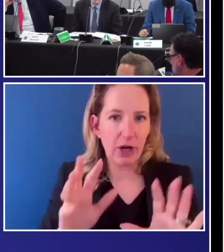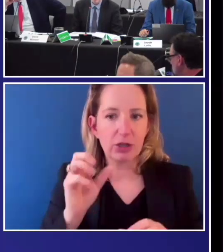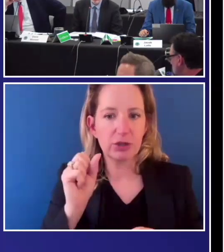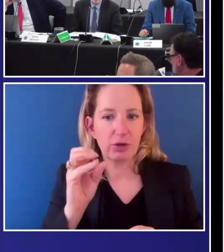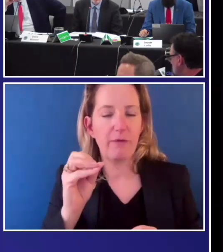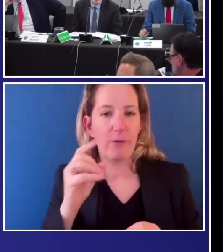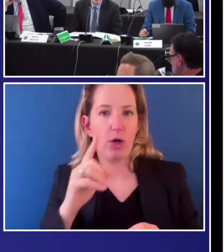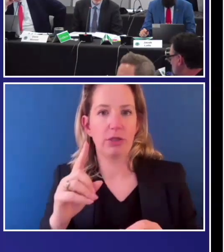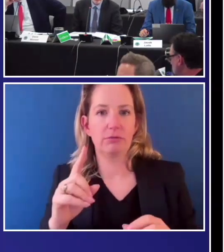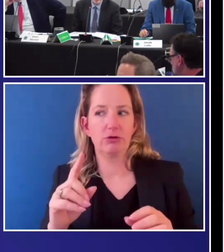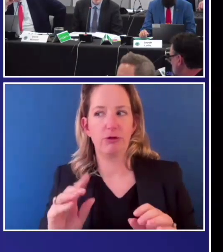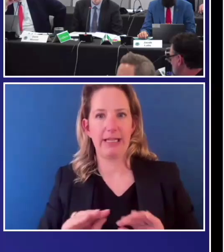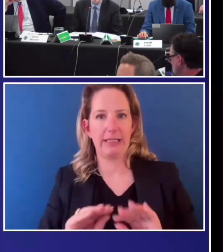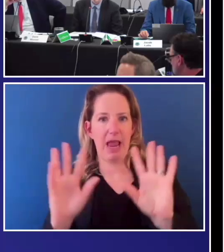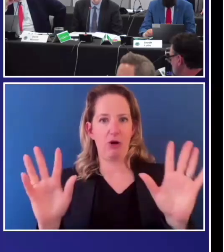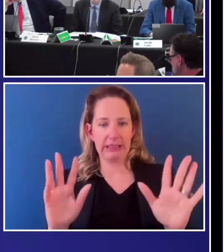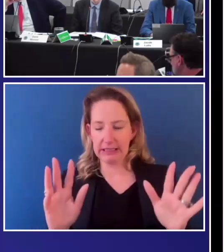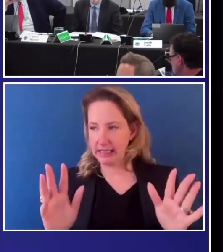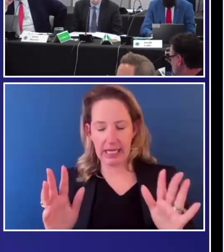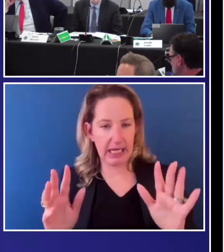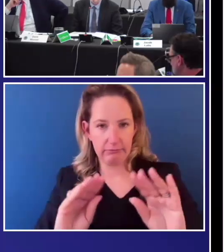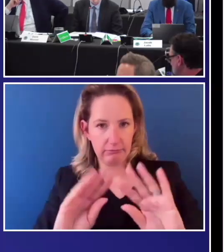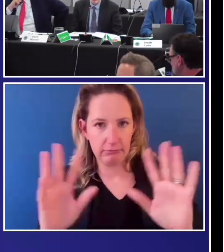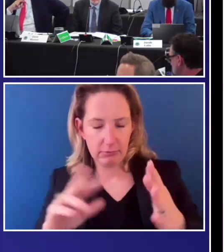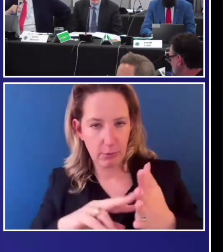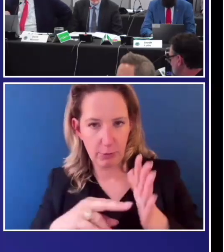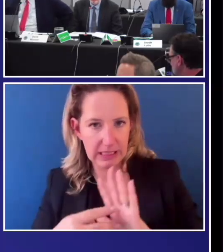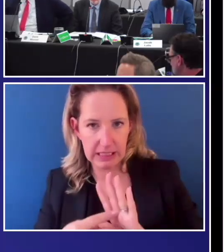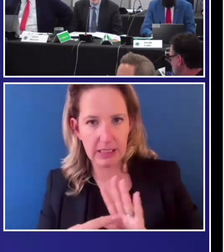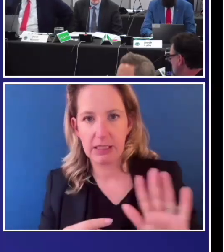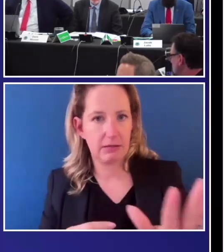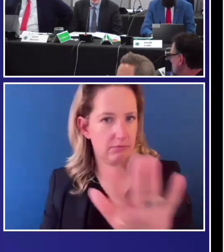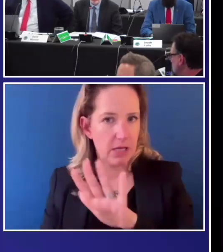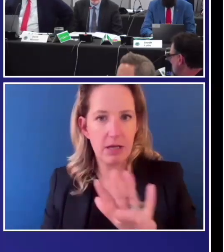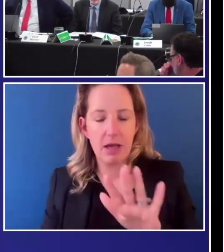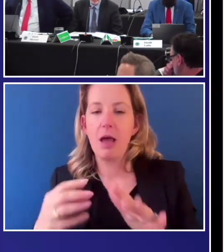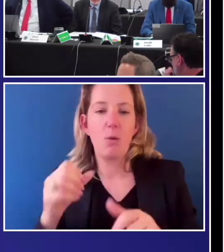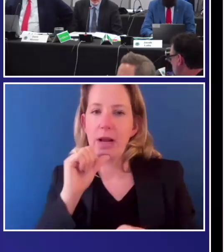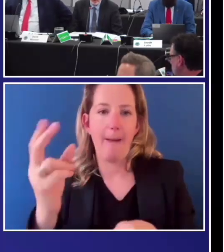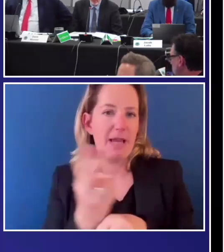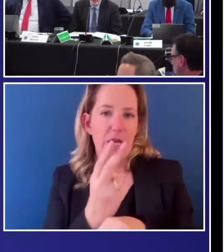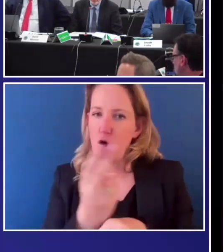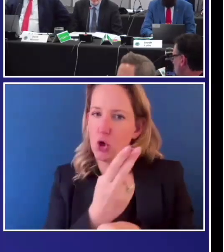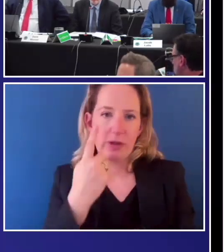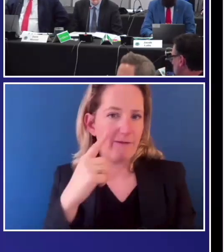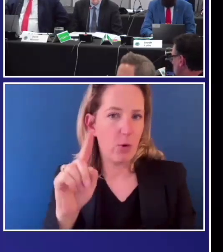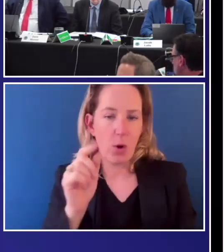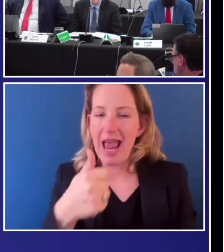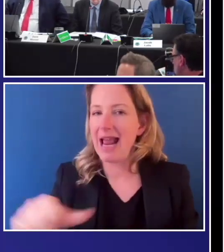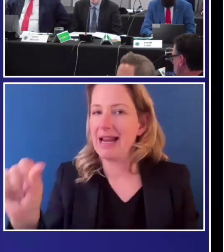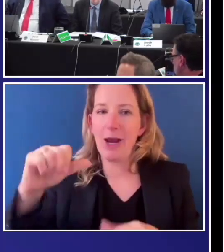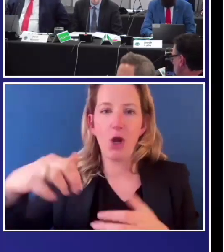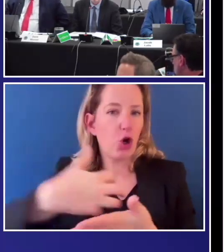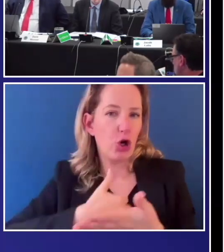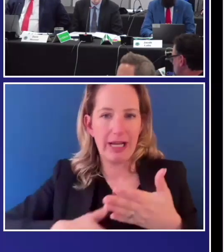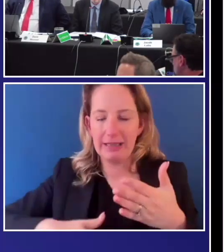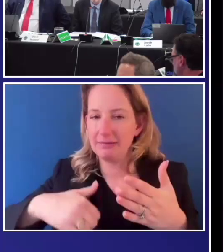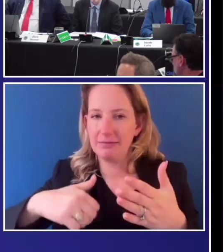even though this will no longer be used in any of the metrics -- in the earnings premium metric that we are proposing here.